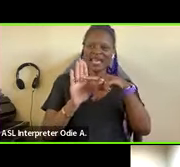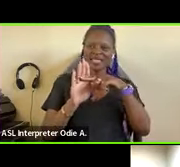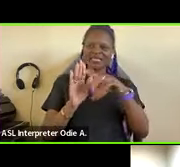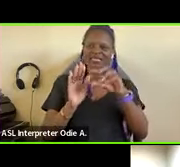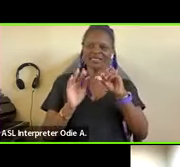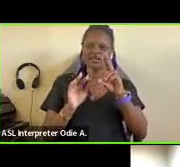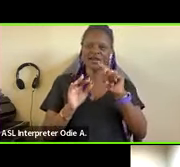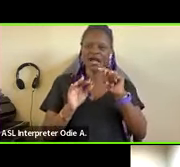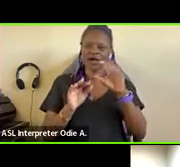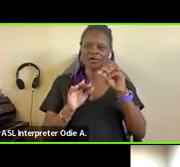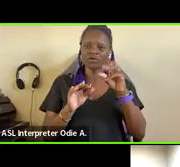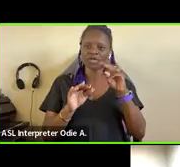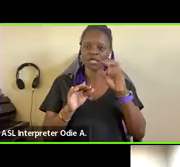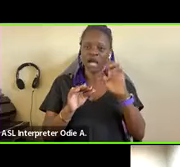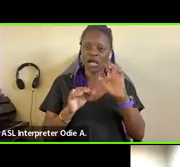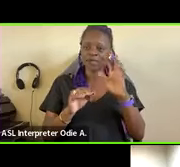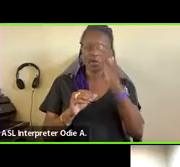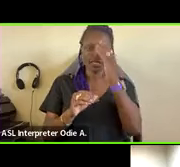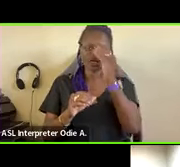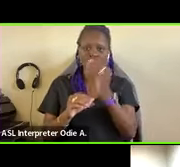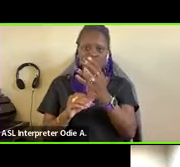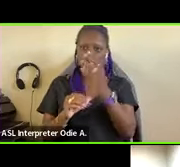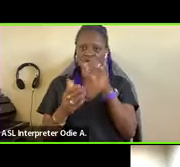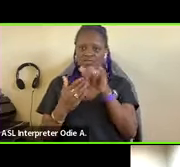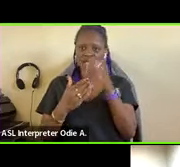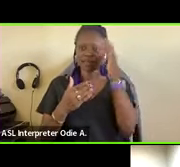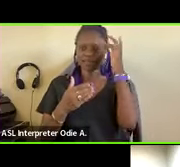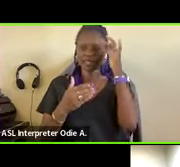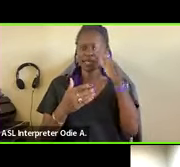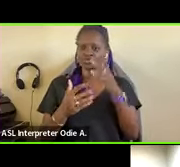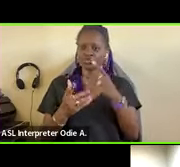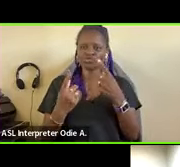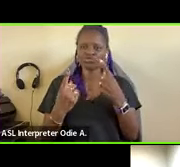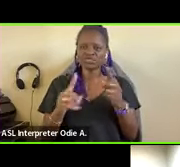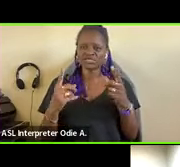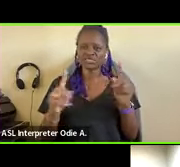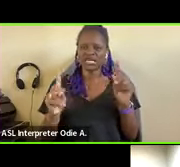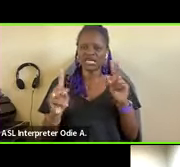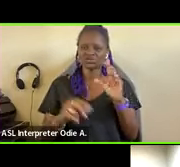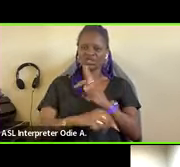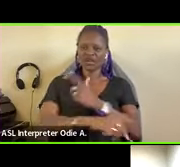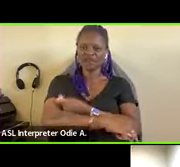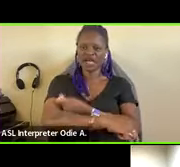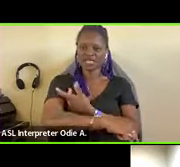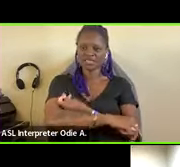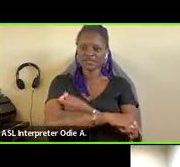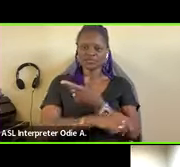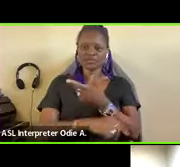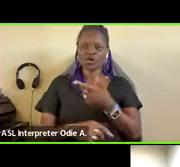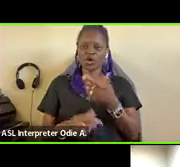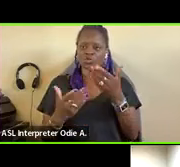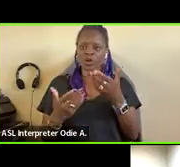we've been so successful with our vaccination campaign. The recommended health guidelines are the